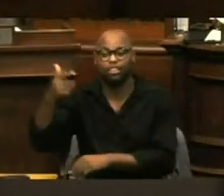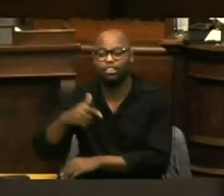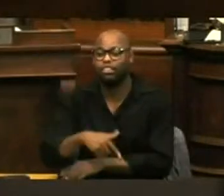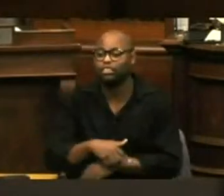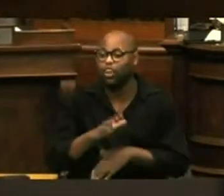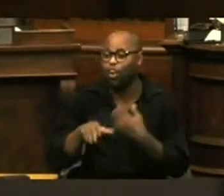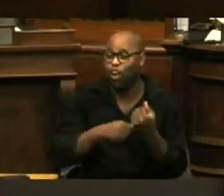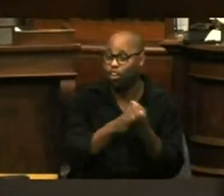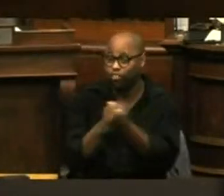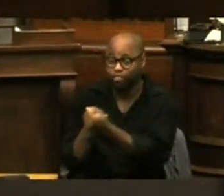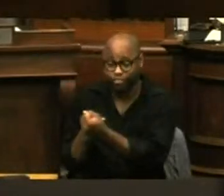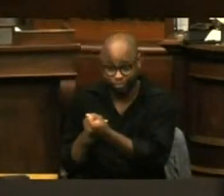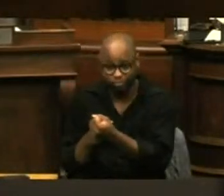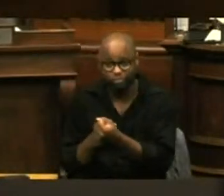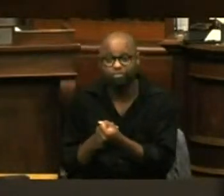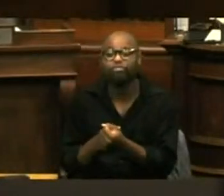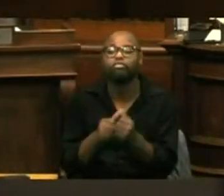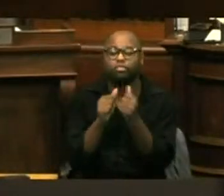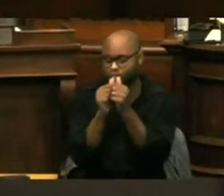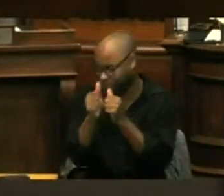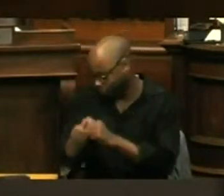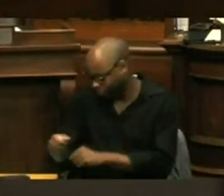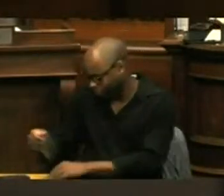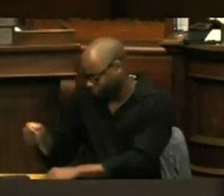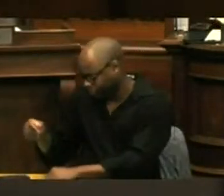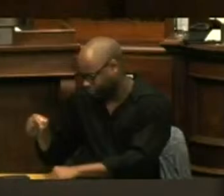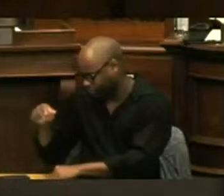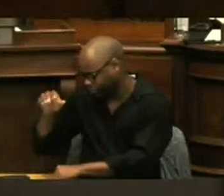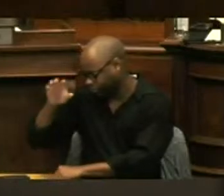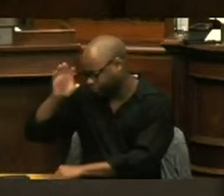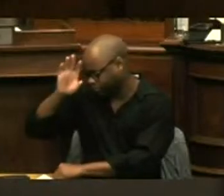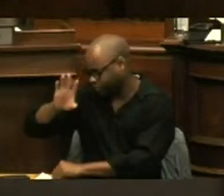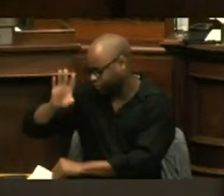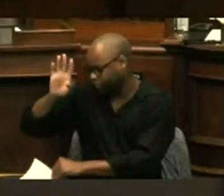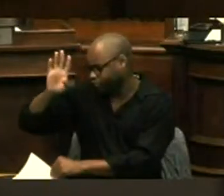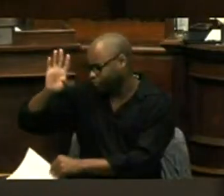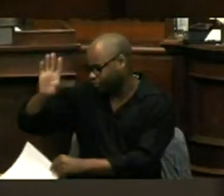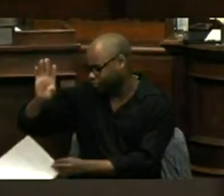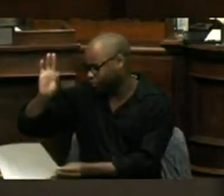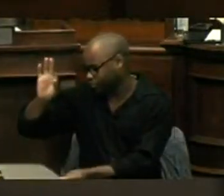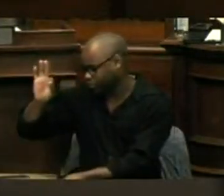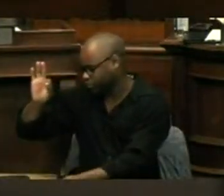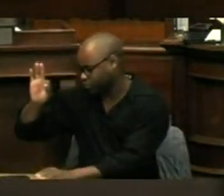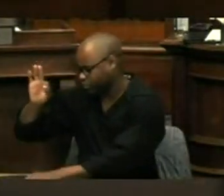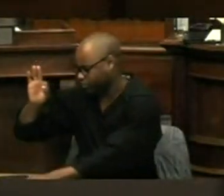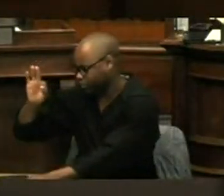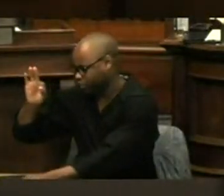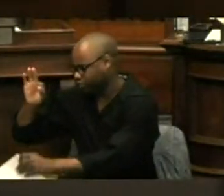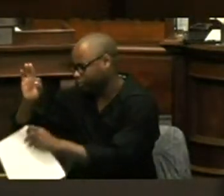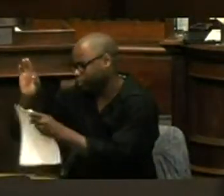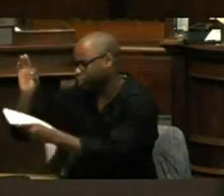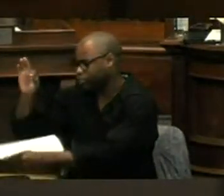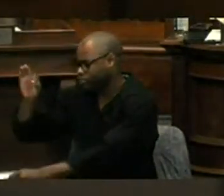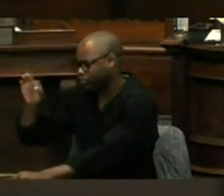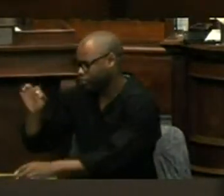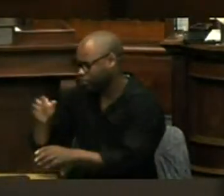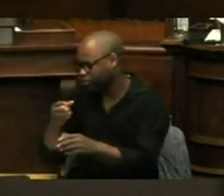additional questions? Move it. Second. All in favor? Aye.